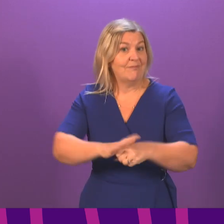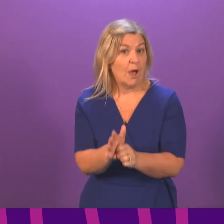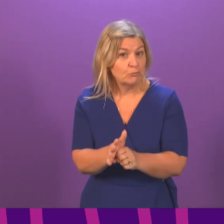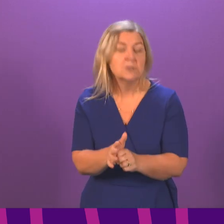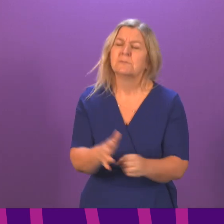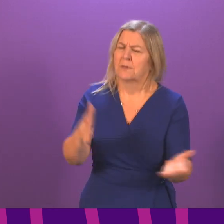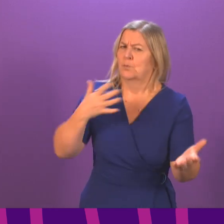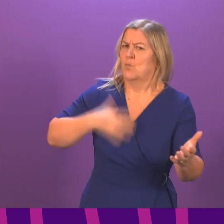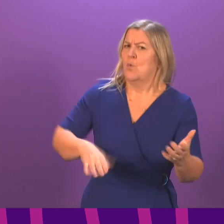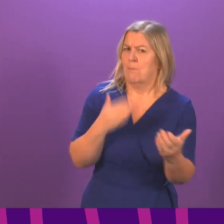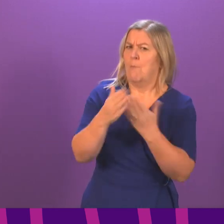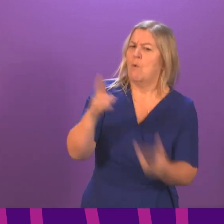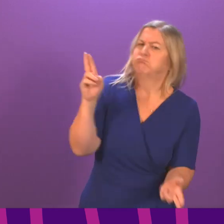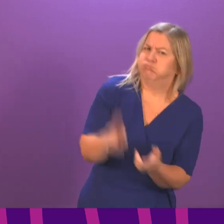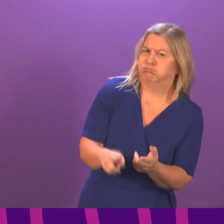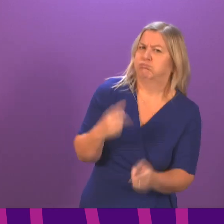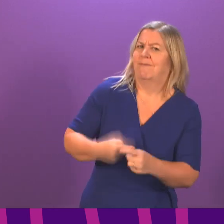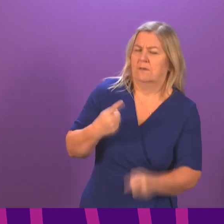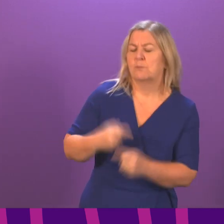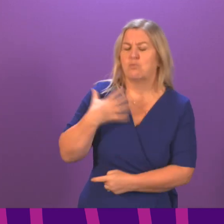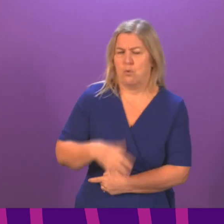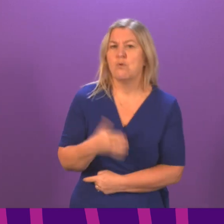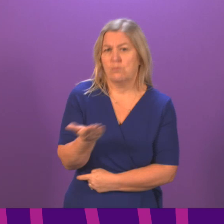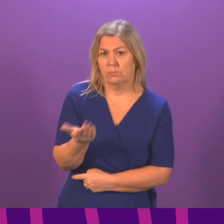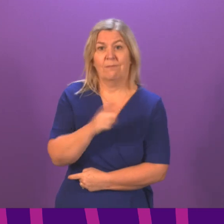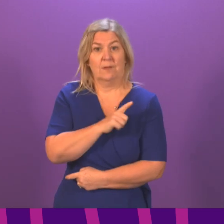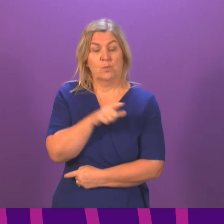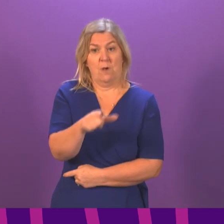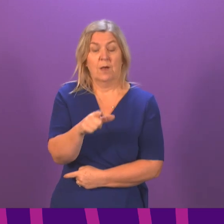rates to come down further and faster. That is why, with the exception of East Lothian